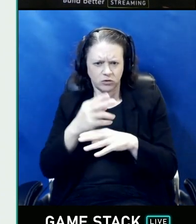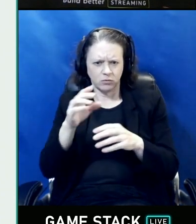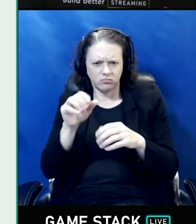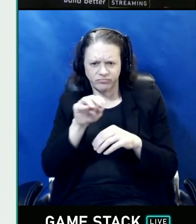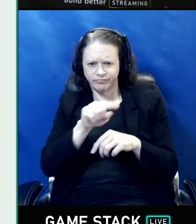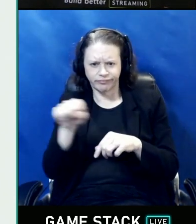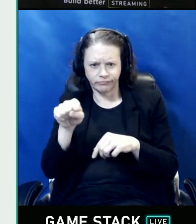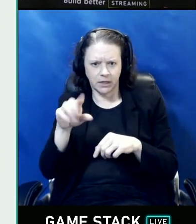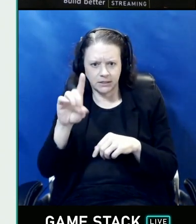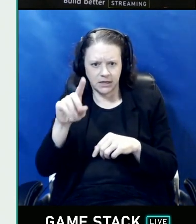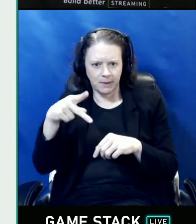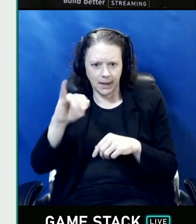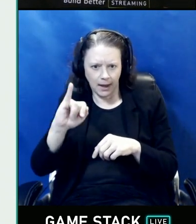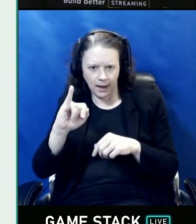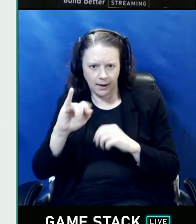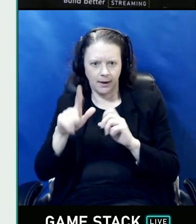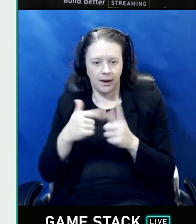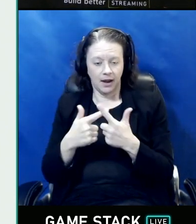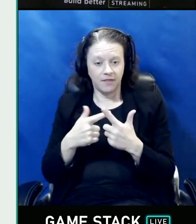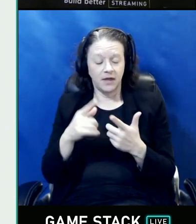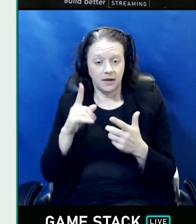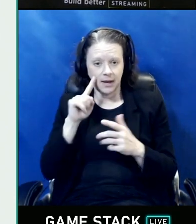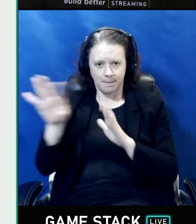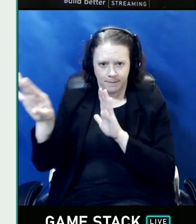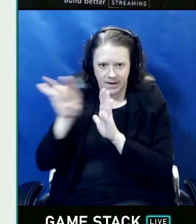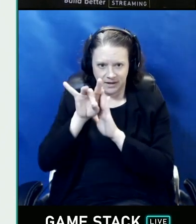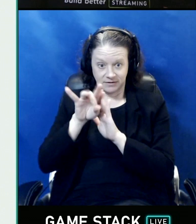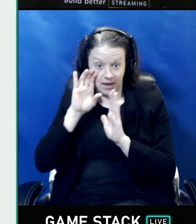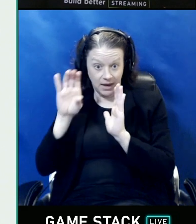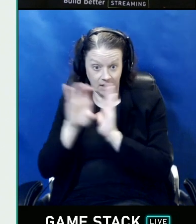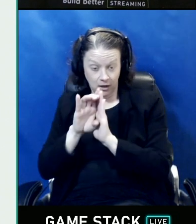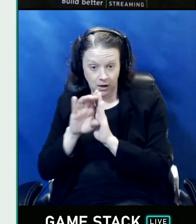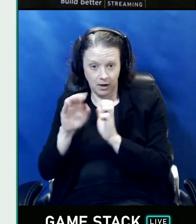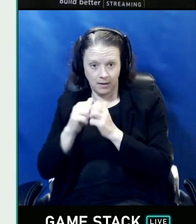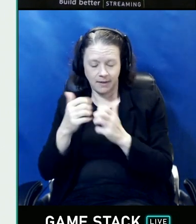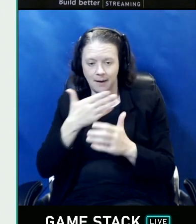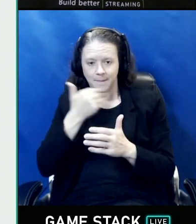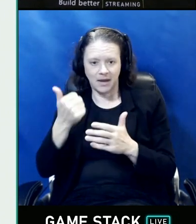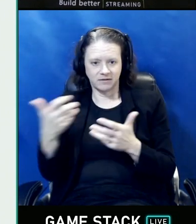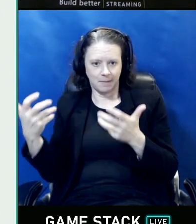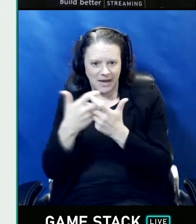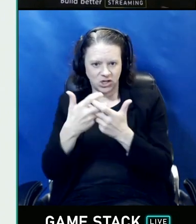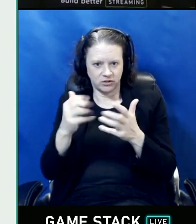And with that information, it picks the icon that best matches that device.